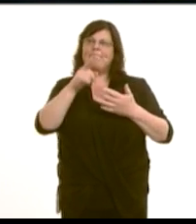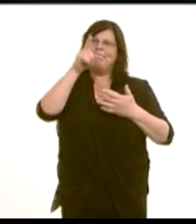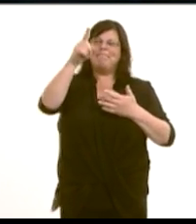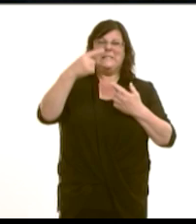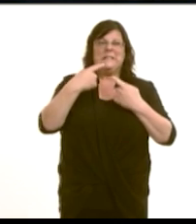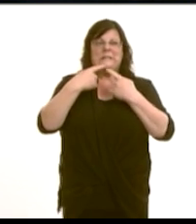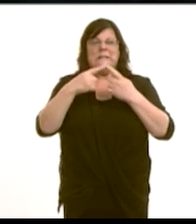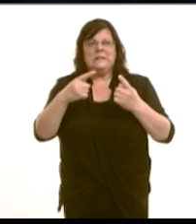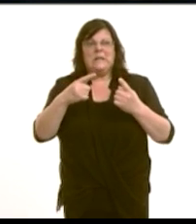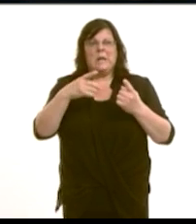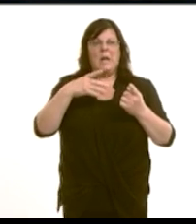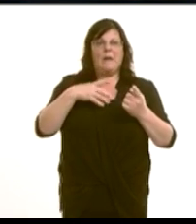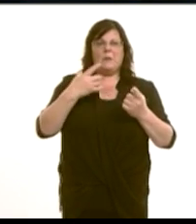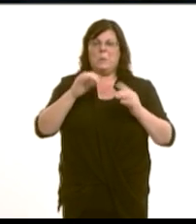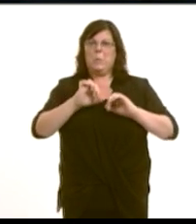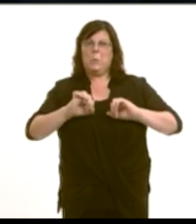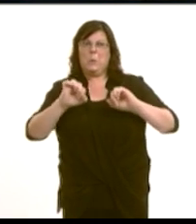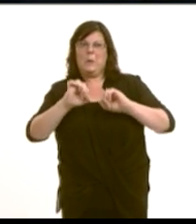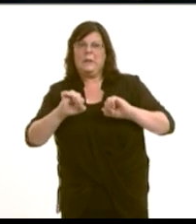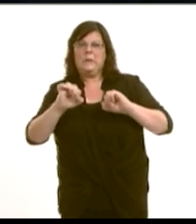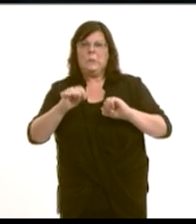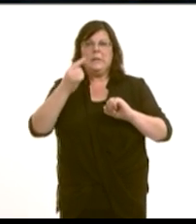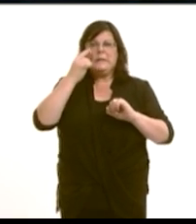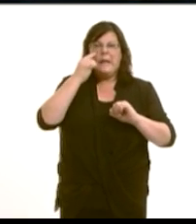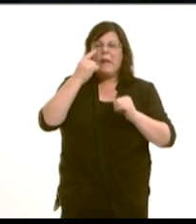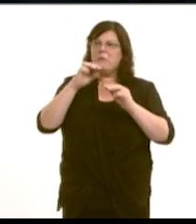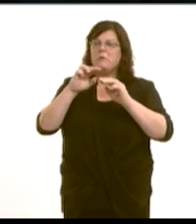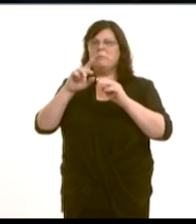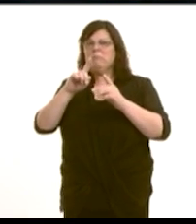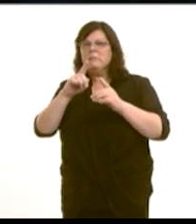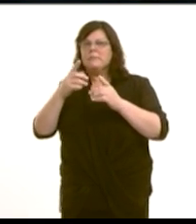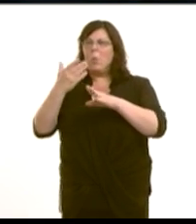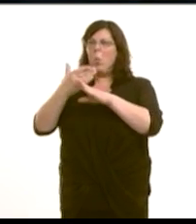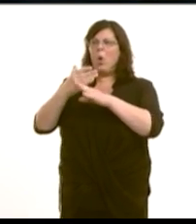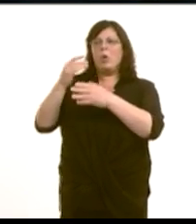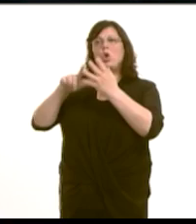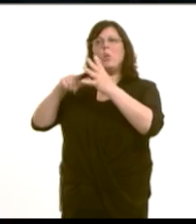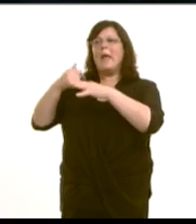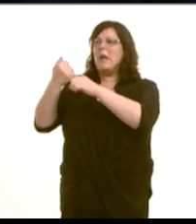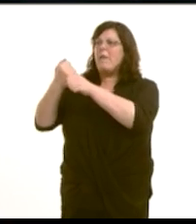to constructively work with the UK Government to provide support for their workers and,